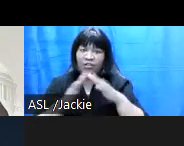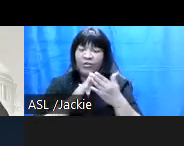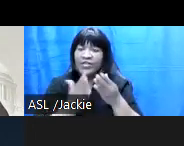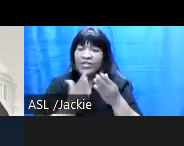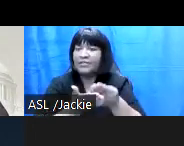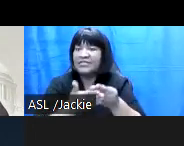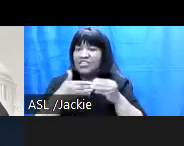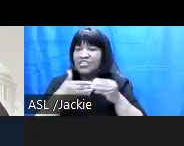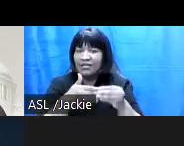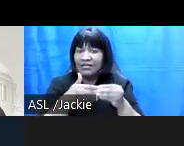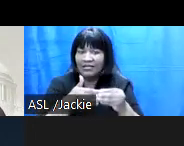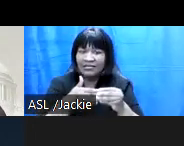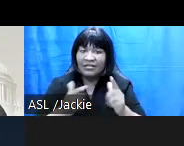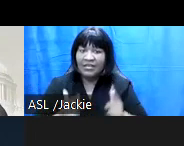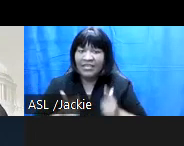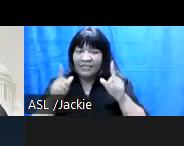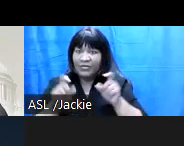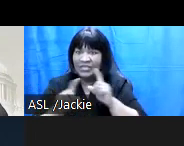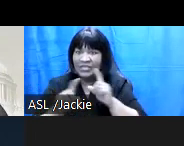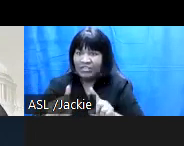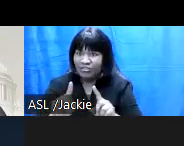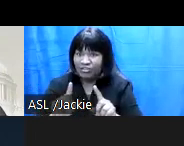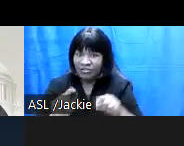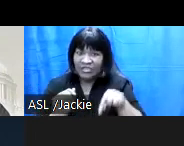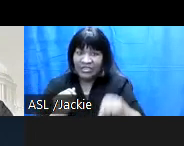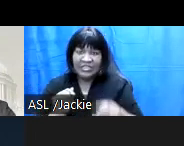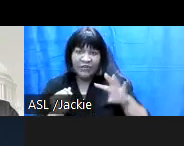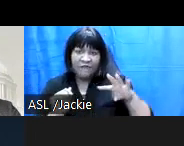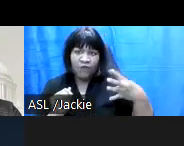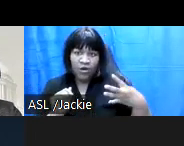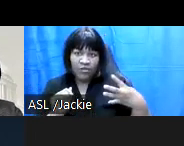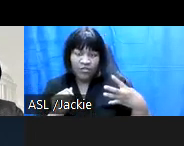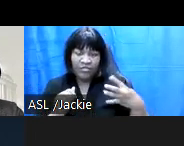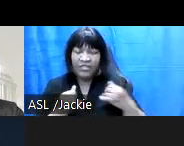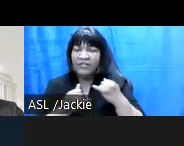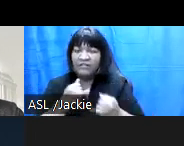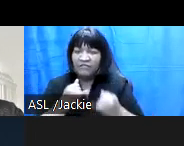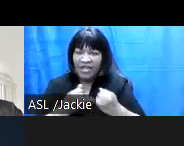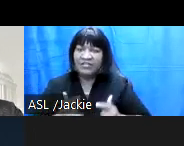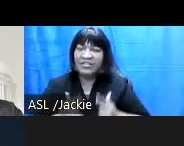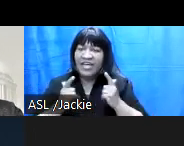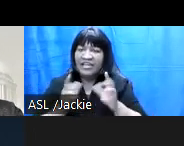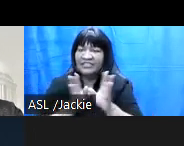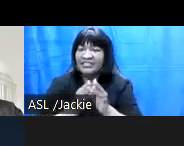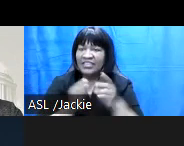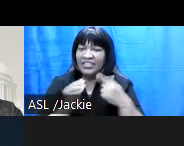guidelines live Q&A session. This is the fourth and final live session we provided this month.